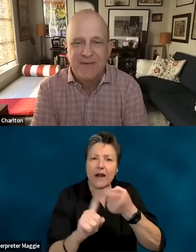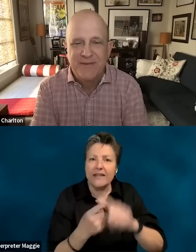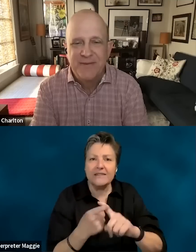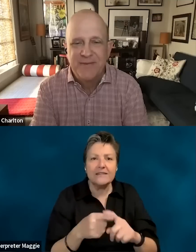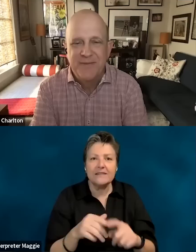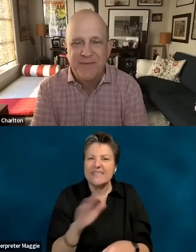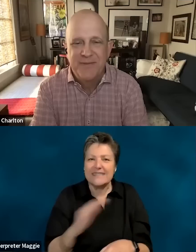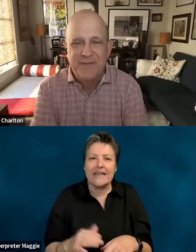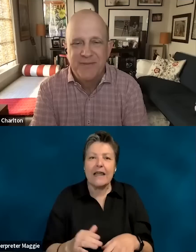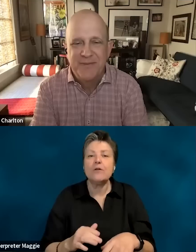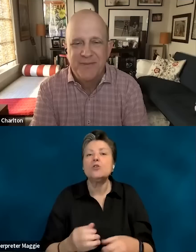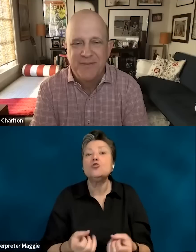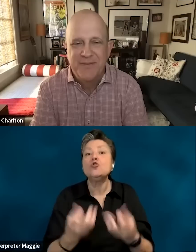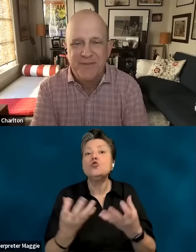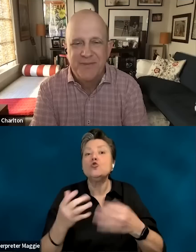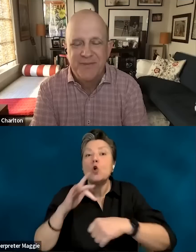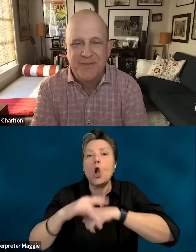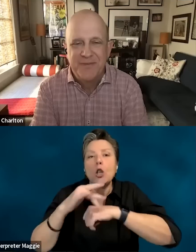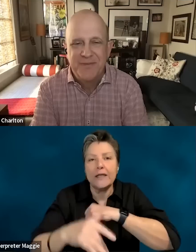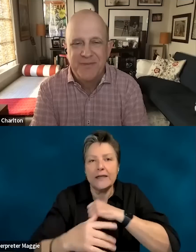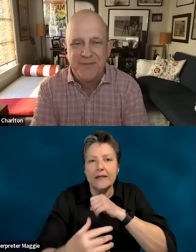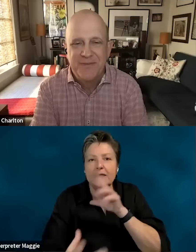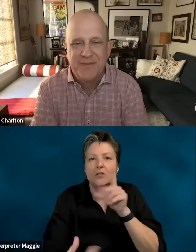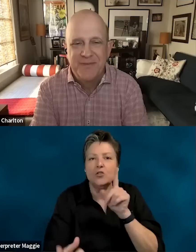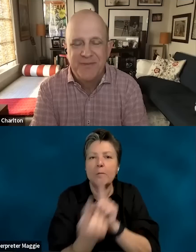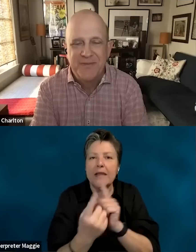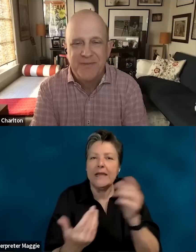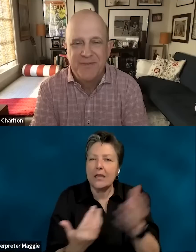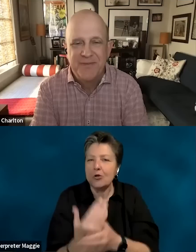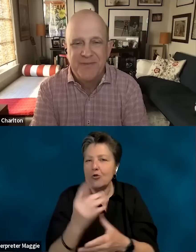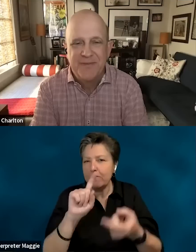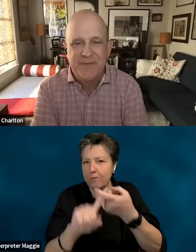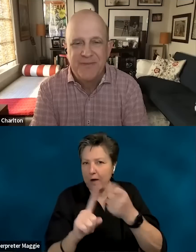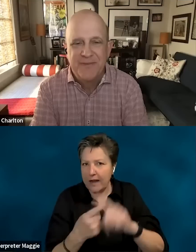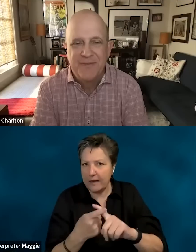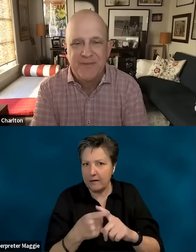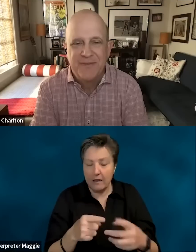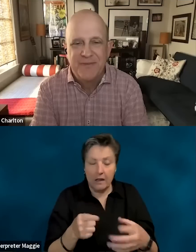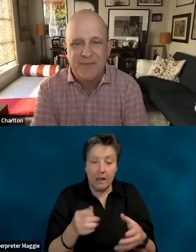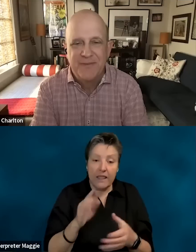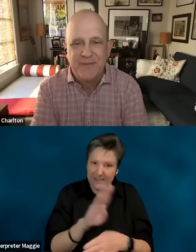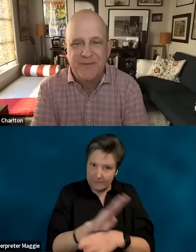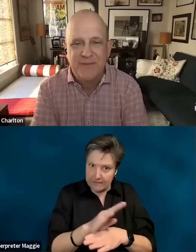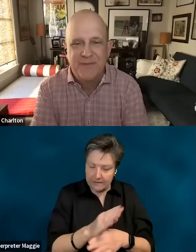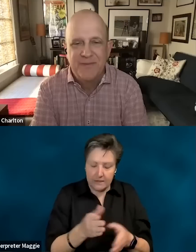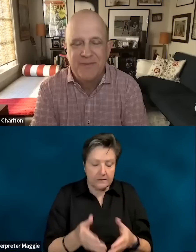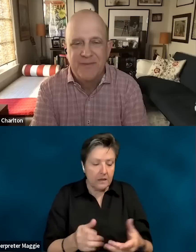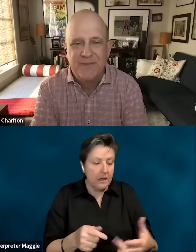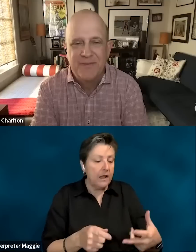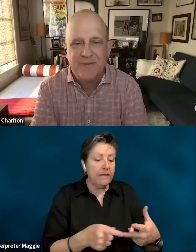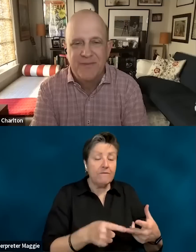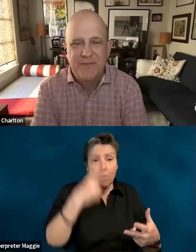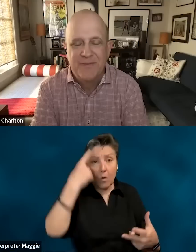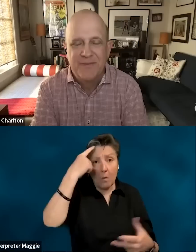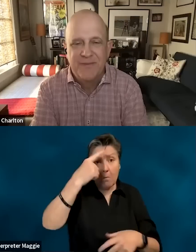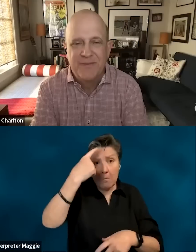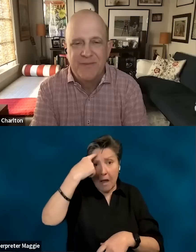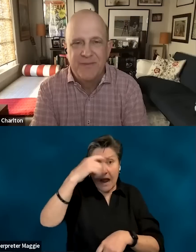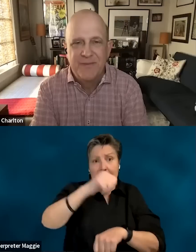So I think that on the business side and then in terms of mindset, there's a lot of different actor resources and you can even like go on YouTube